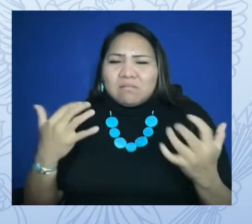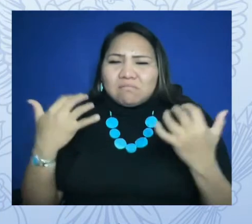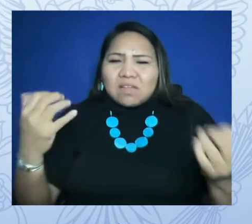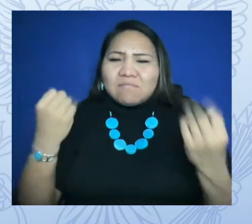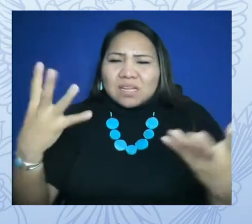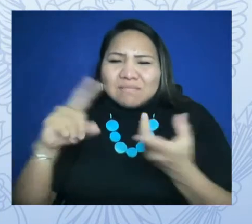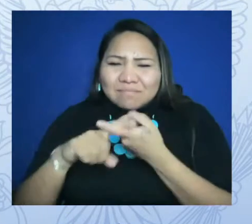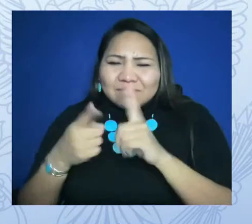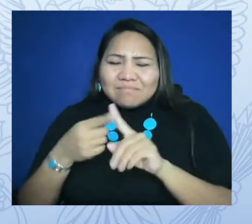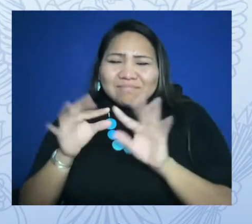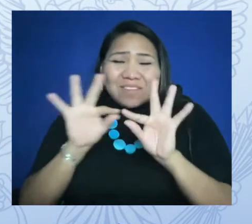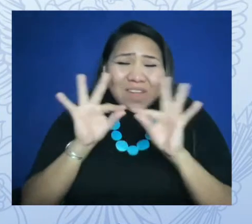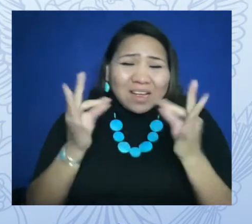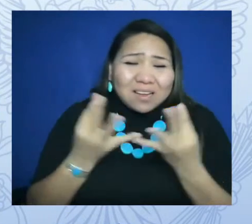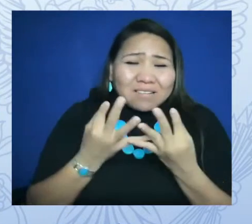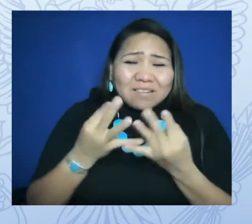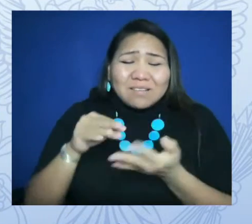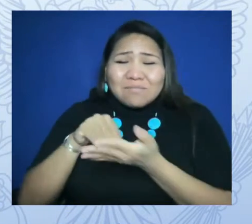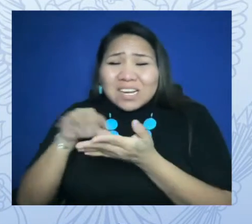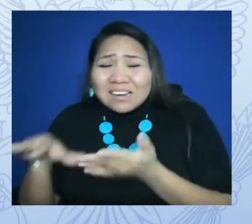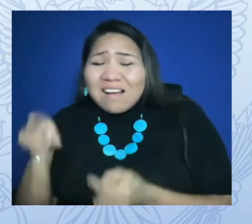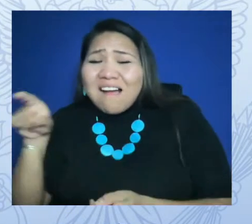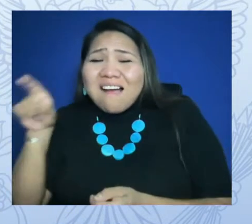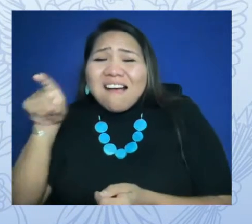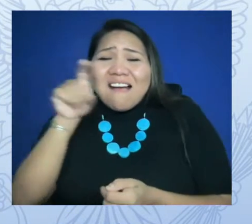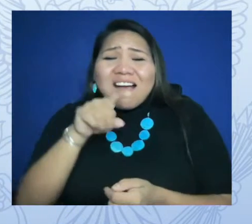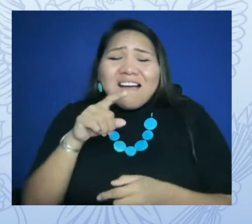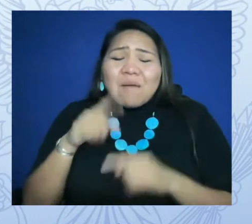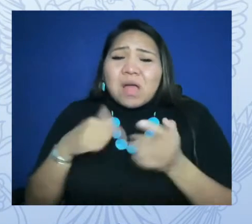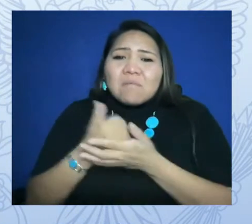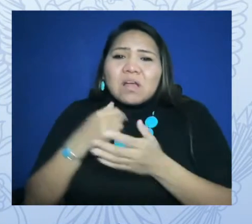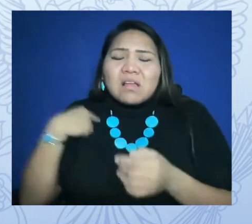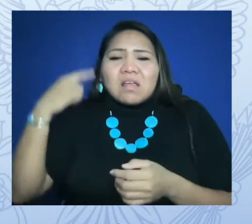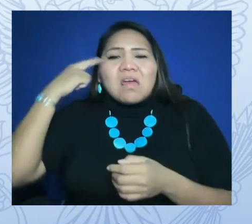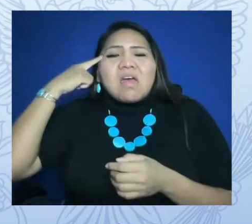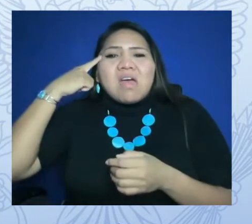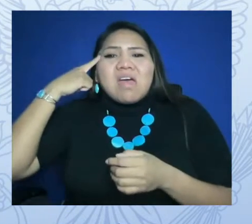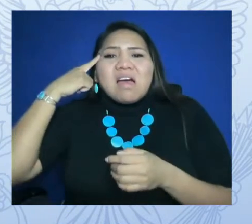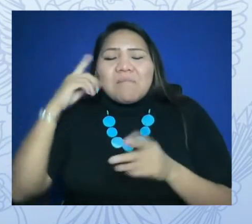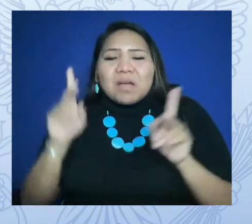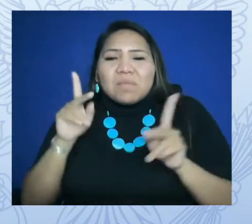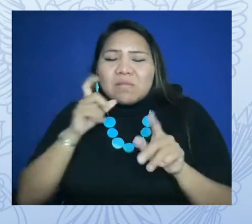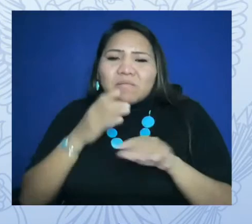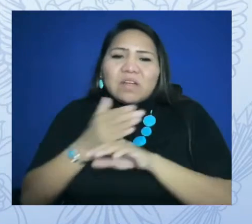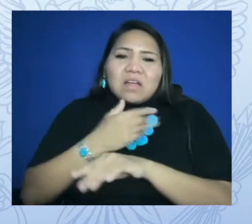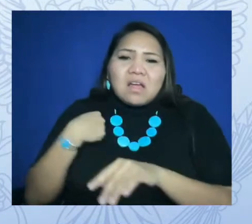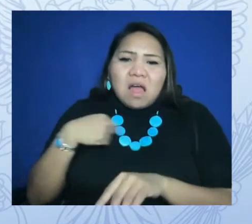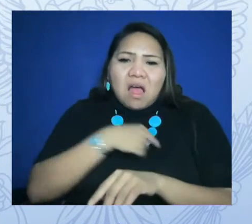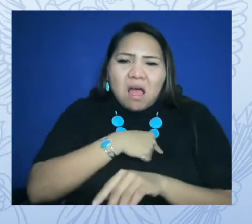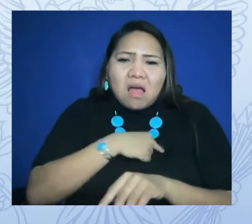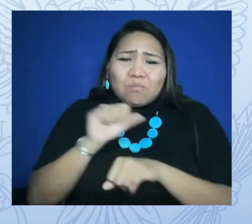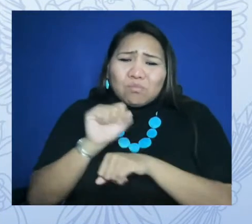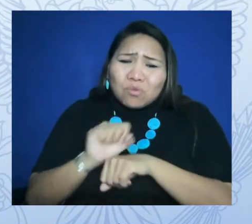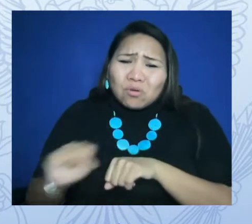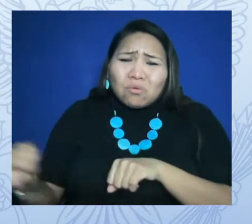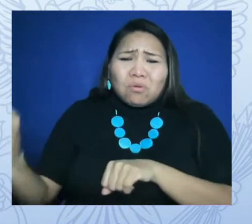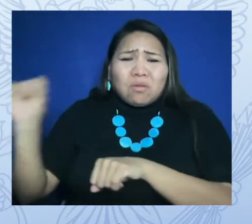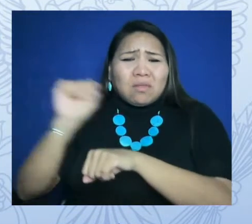I can't help but think that those who came before us worked and fought and sacrificed so that we could all be here together.